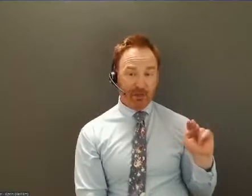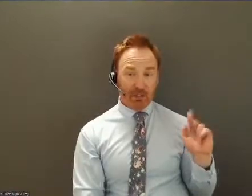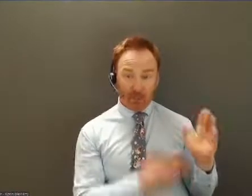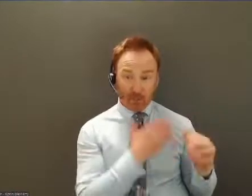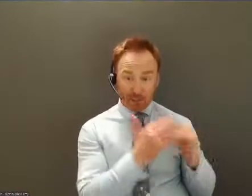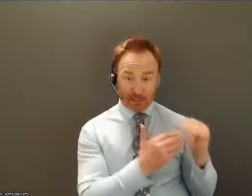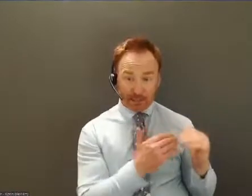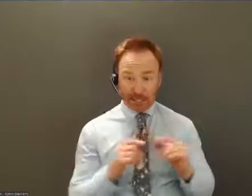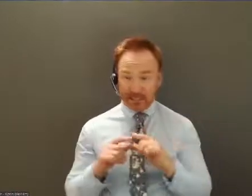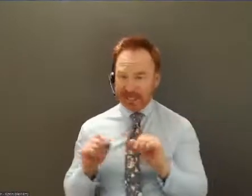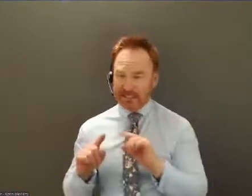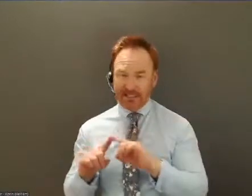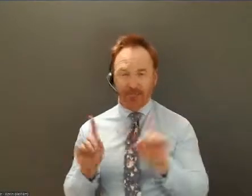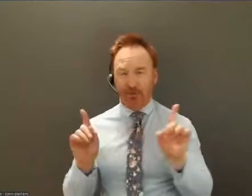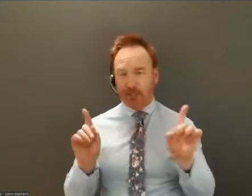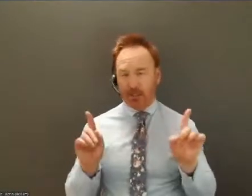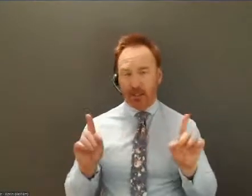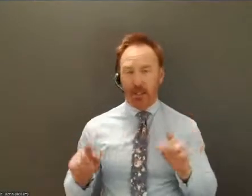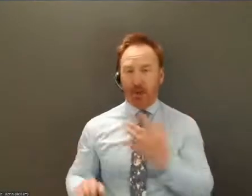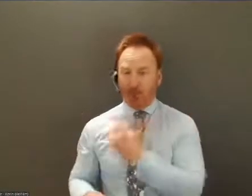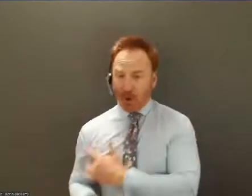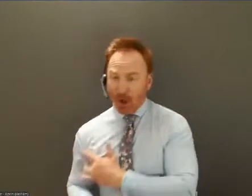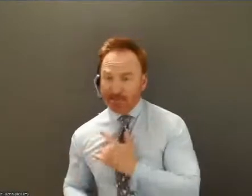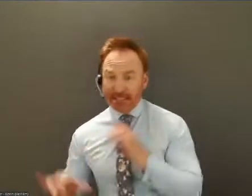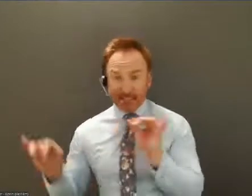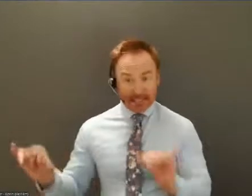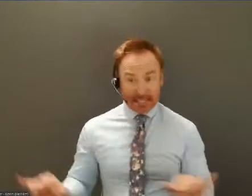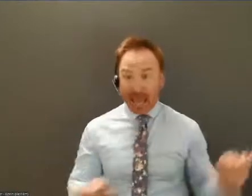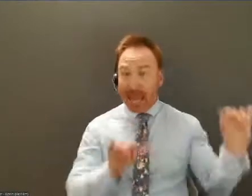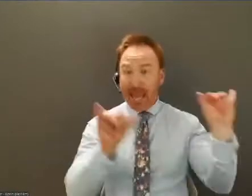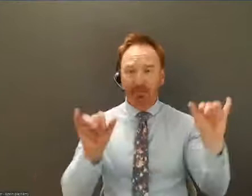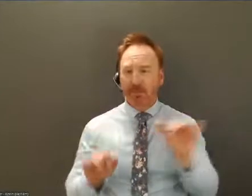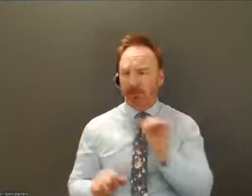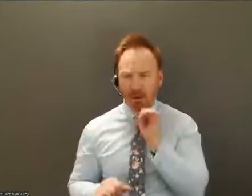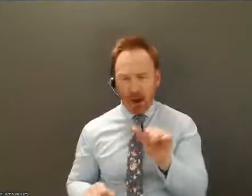we did see around the territory